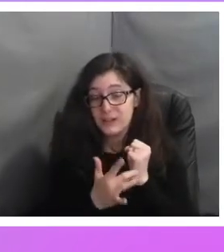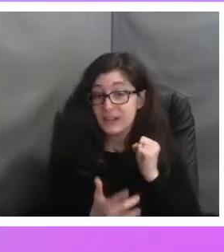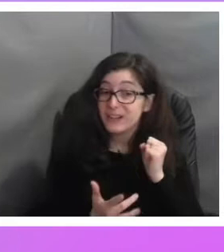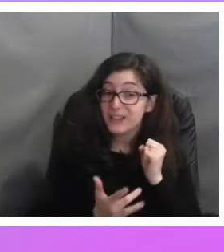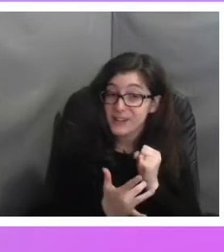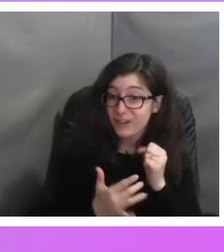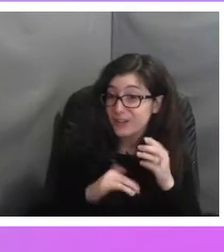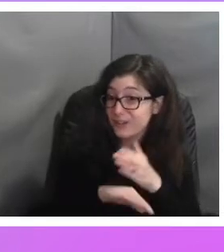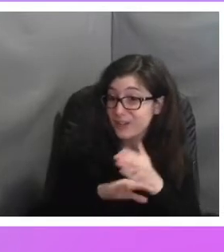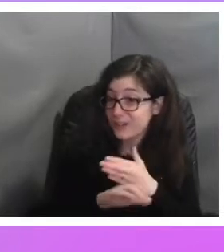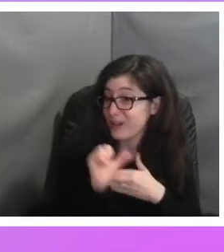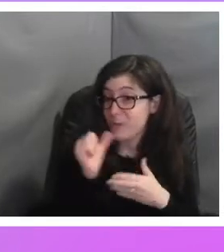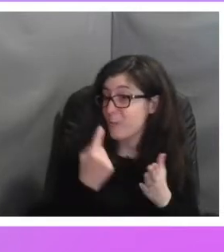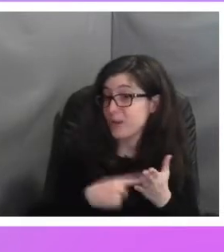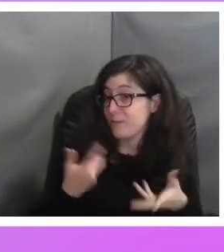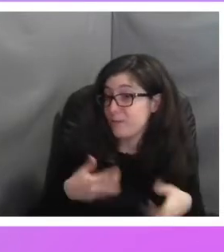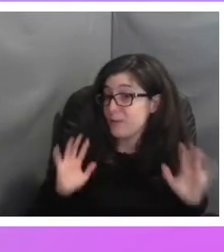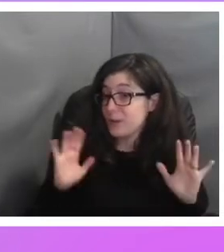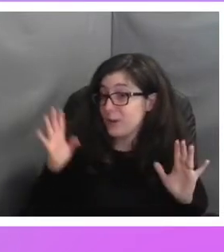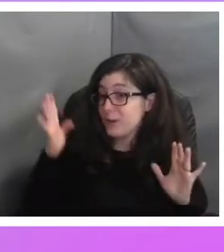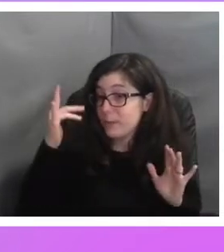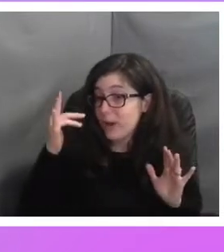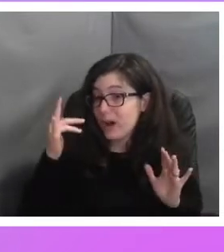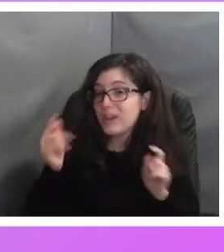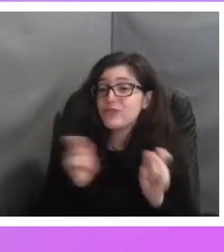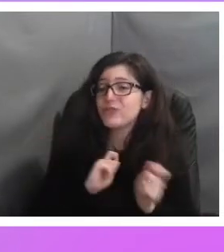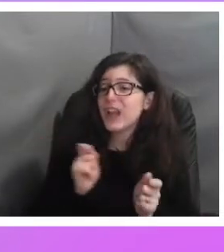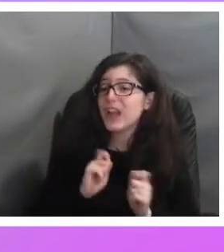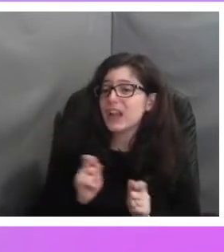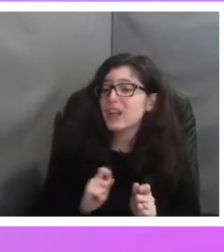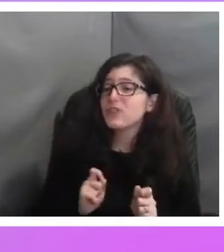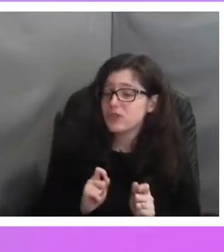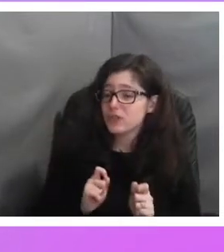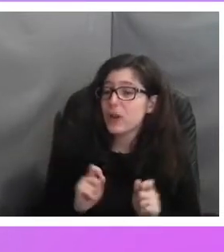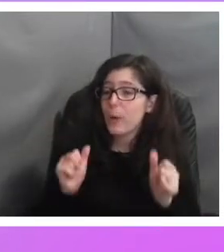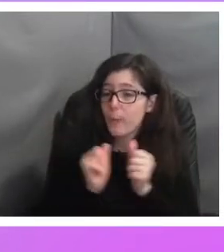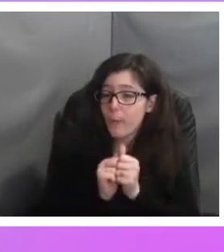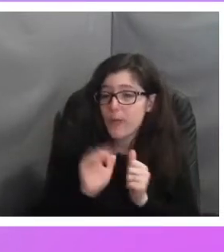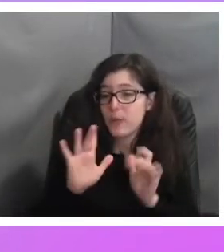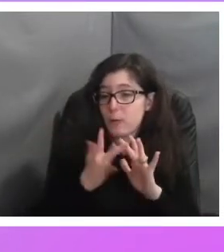because it's as dynamic as your website is. Every time you change your website